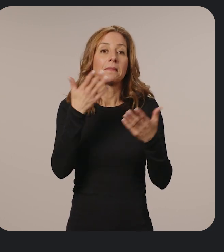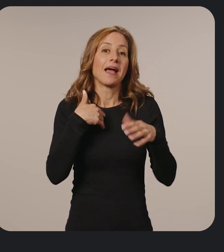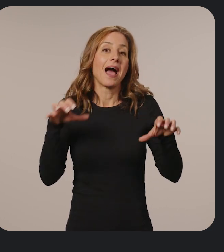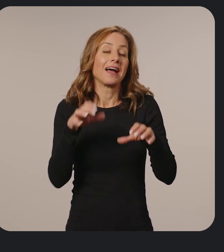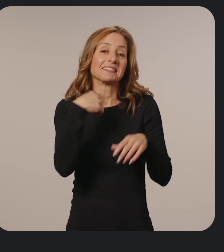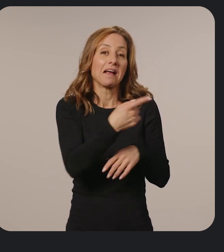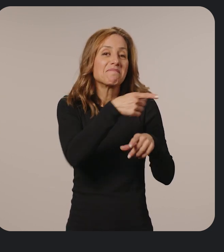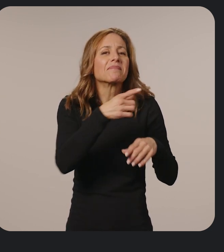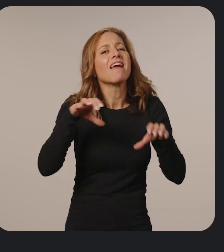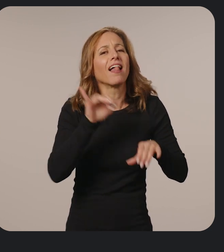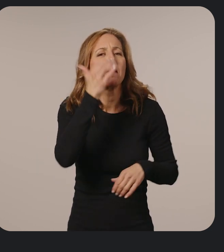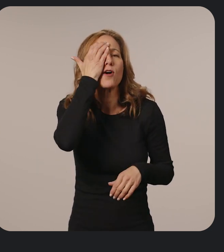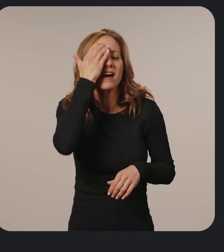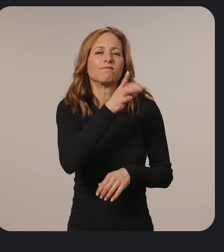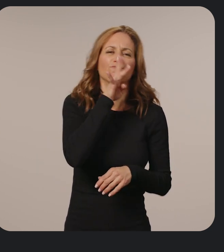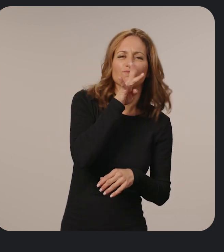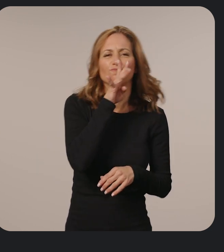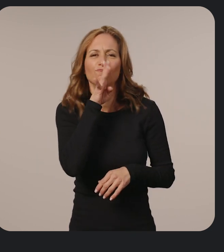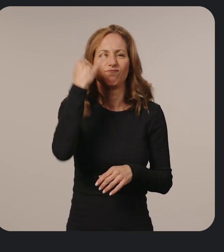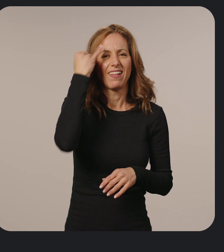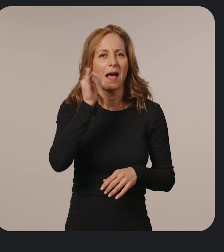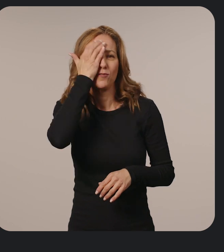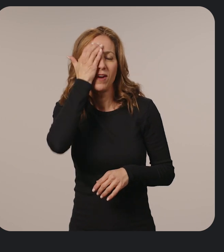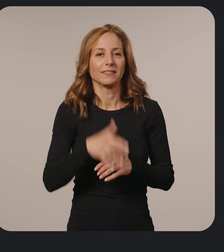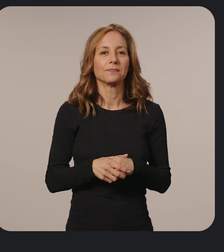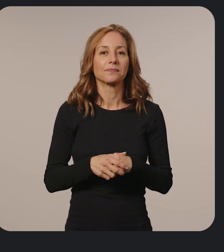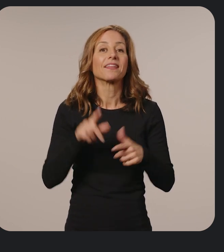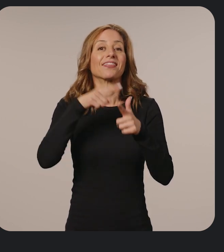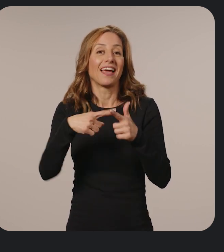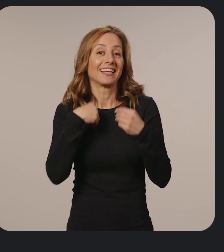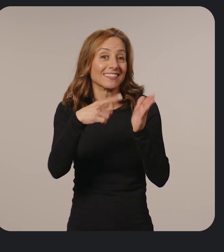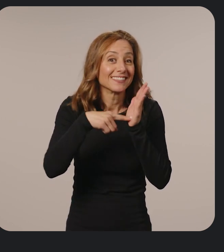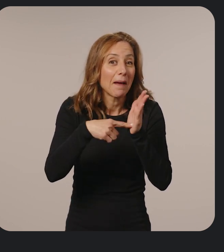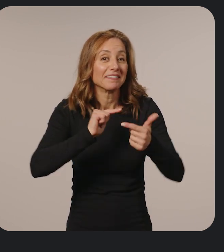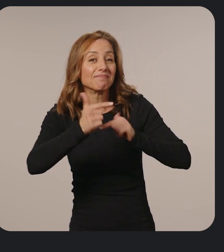and speak in pirate lingo. Next, we can provide some example exchanges showing the model the types of answers